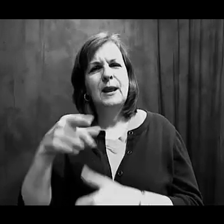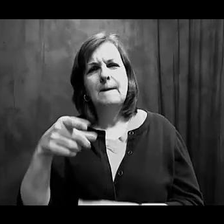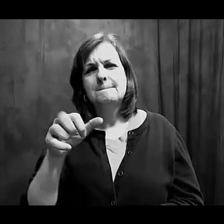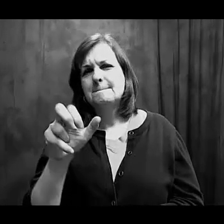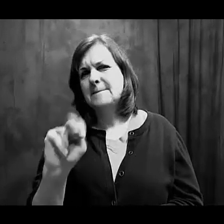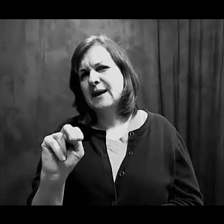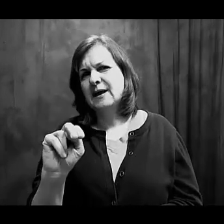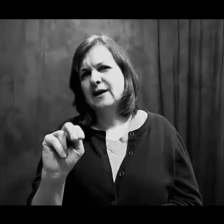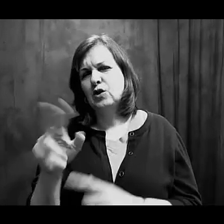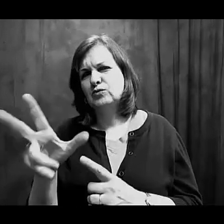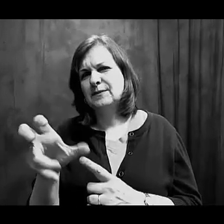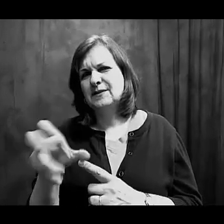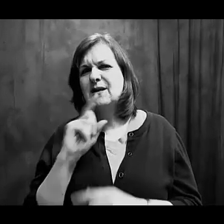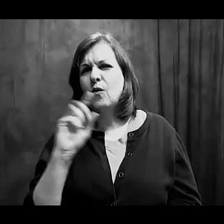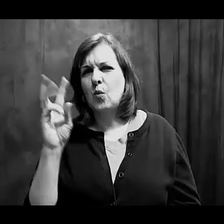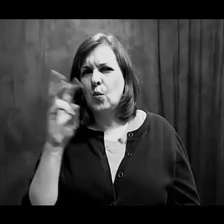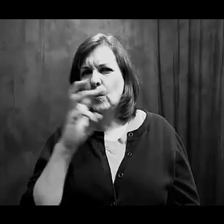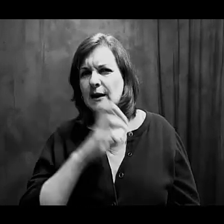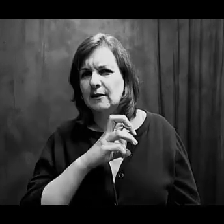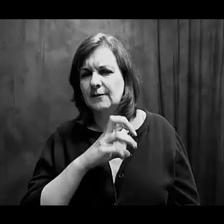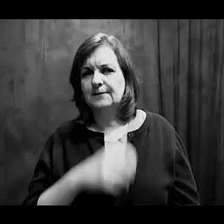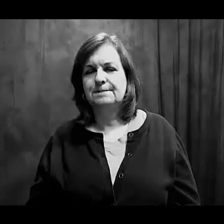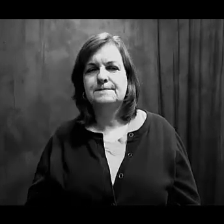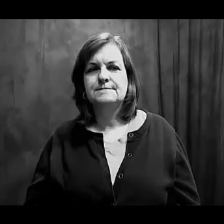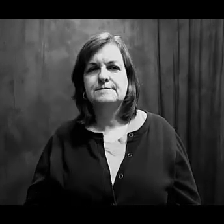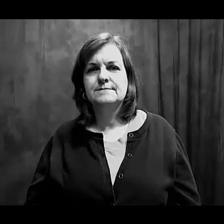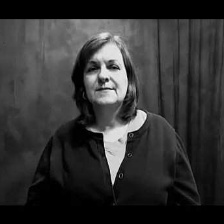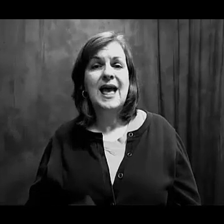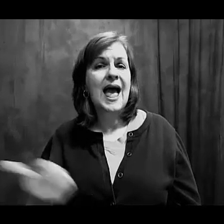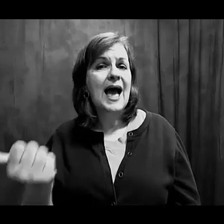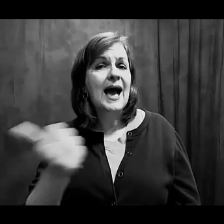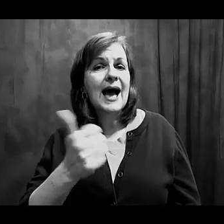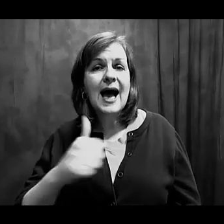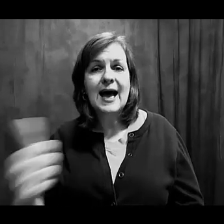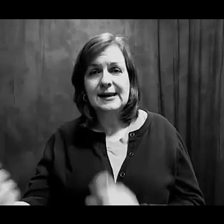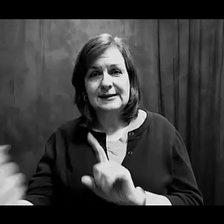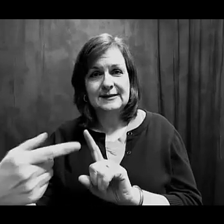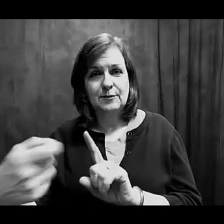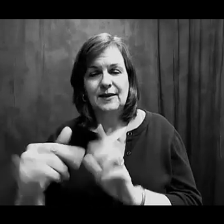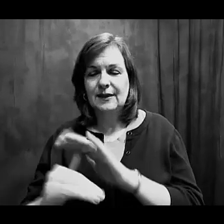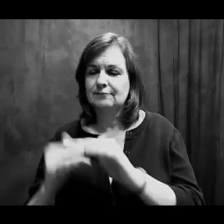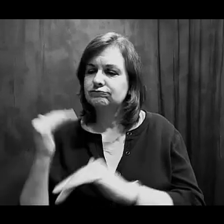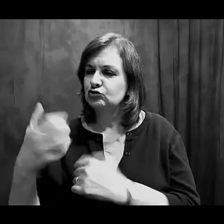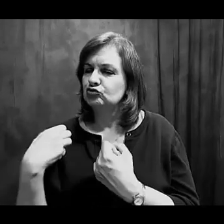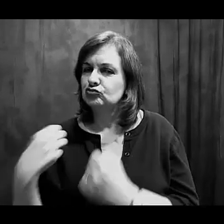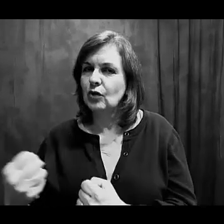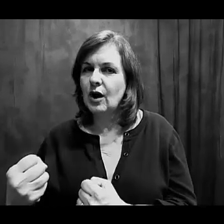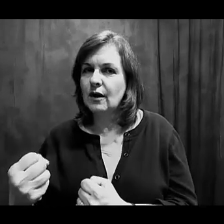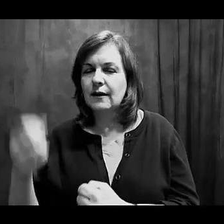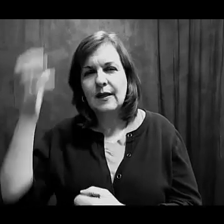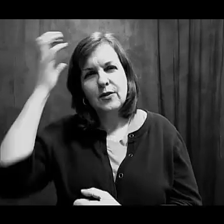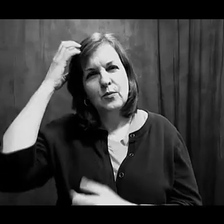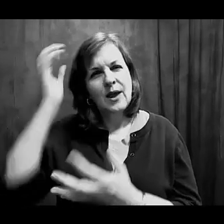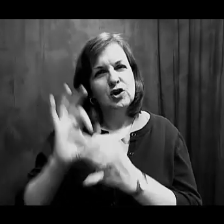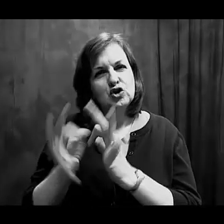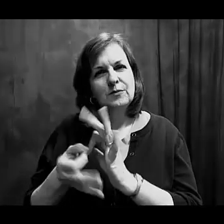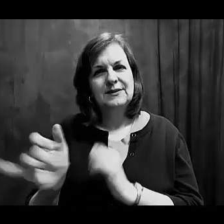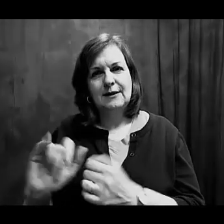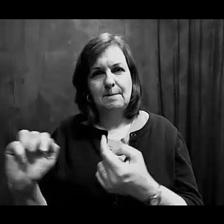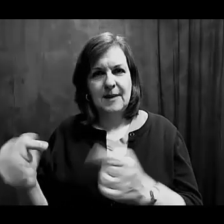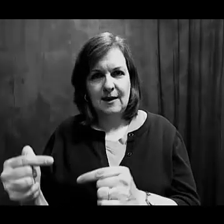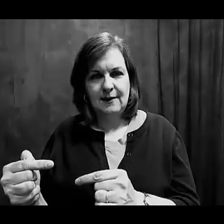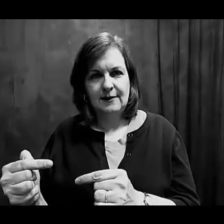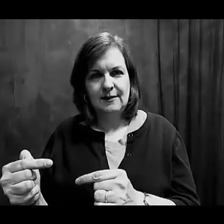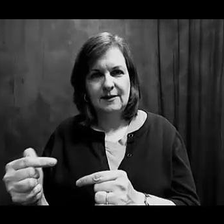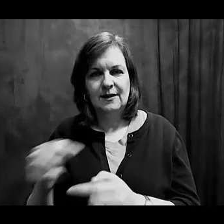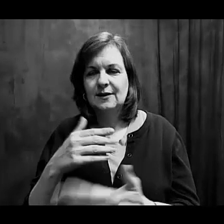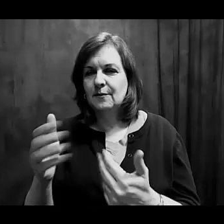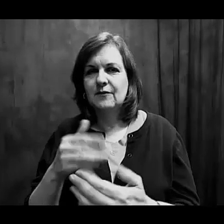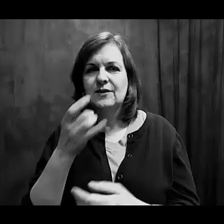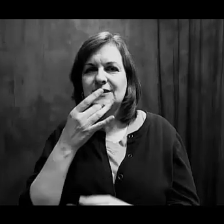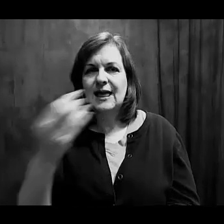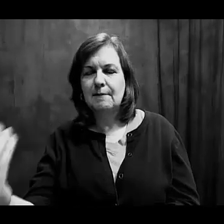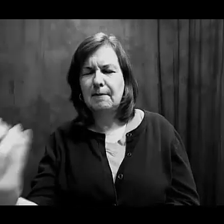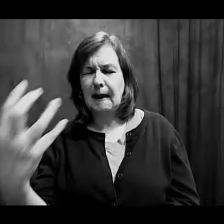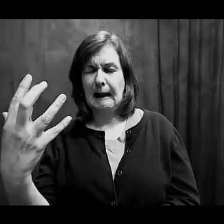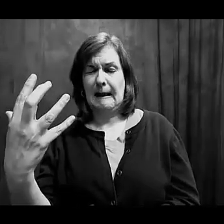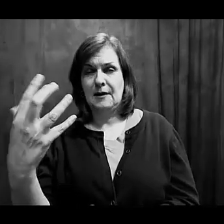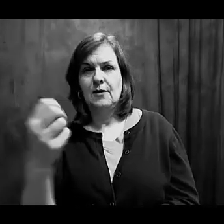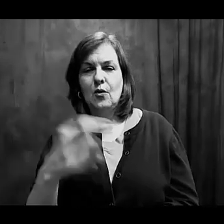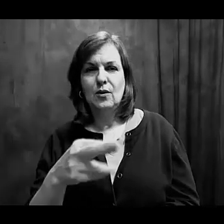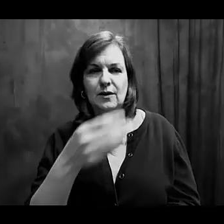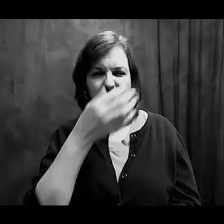any stimulus that is too strong will be sent to your brain as pain -- it doesn't matter if the light is too bright or a smell is too smelly